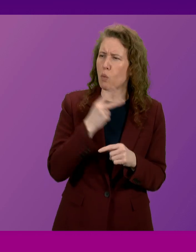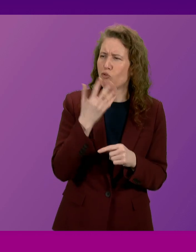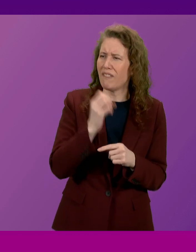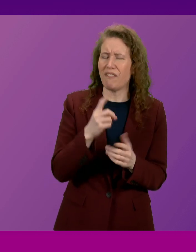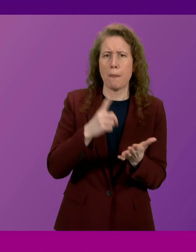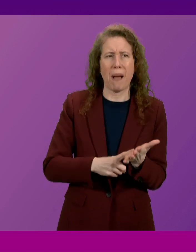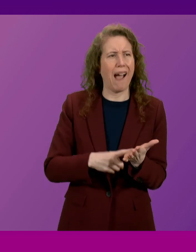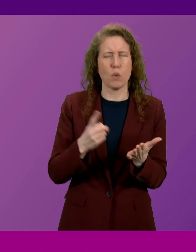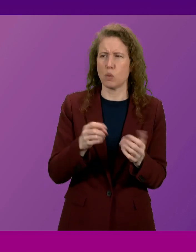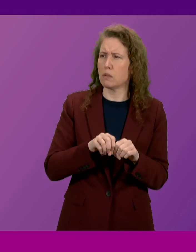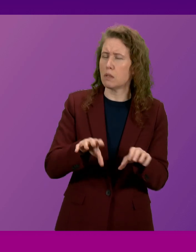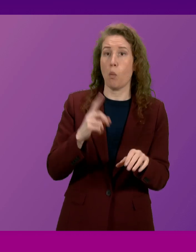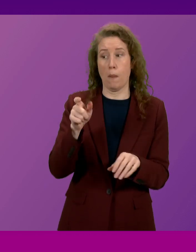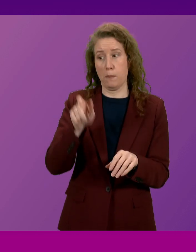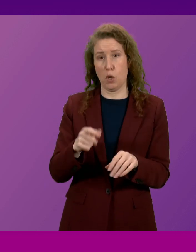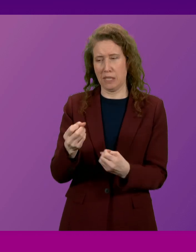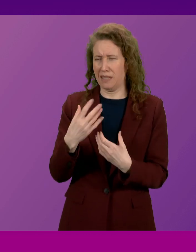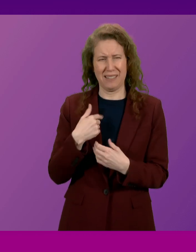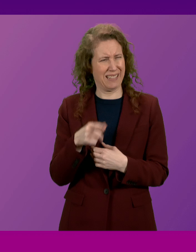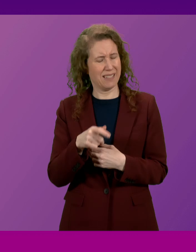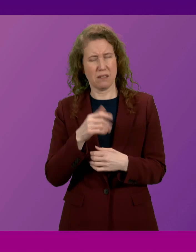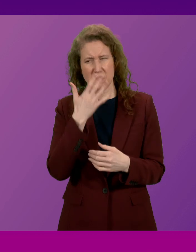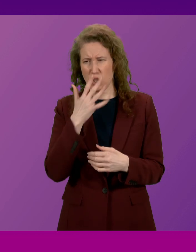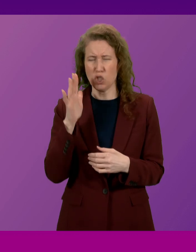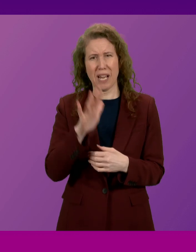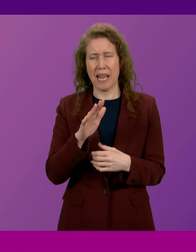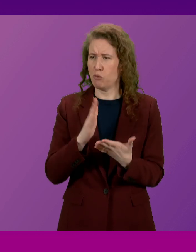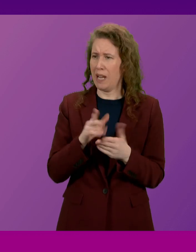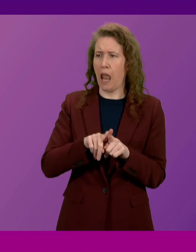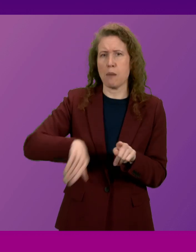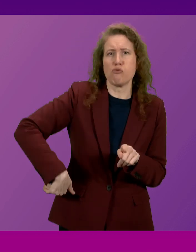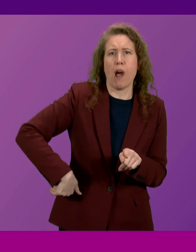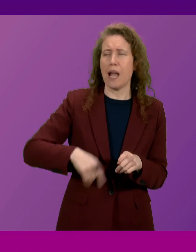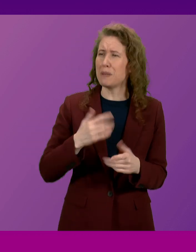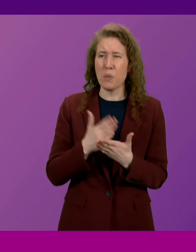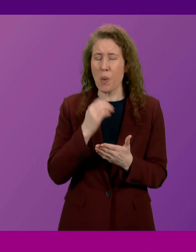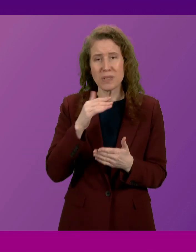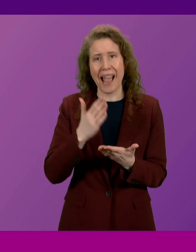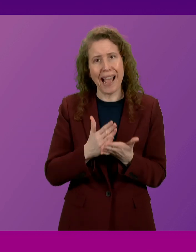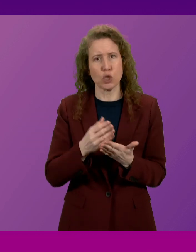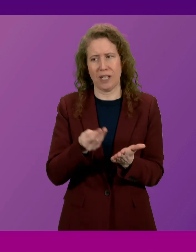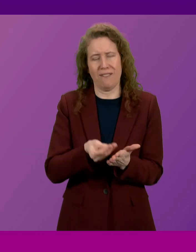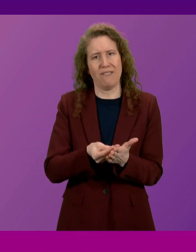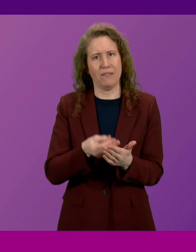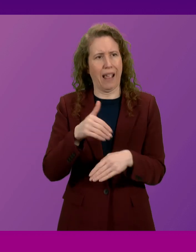“I think it’s disgusting, and another bribe for some people.” She also said: “It won’t make a dent in the drop in property prices.”